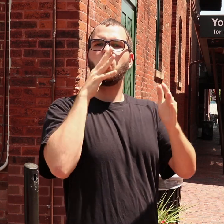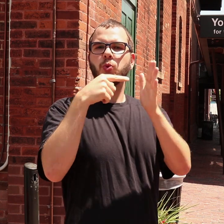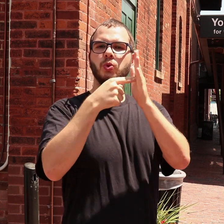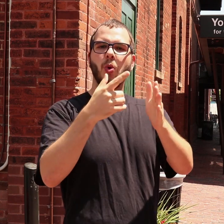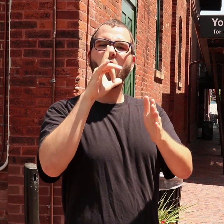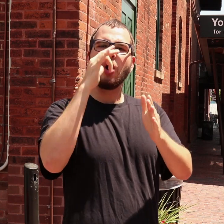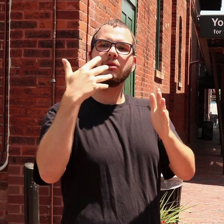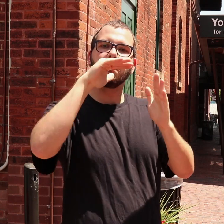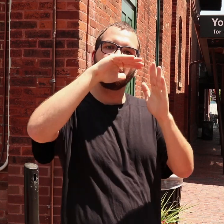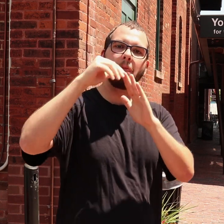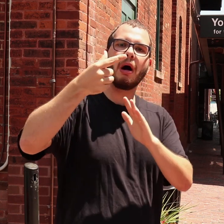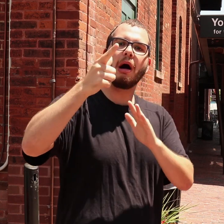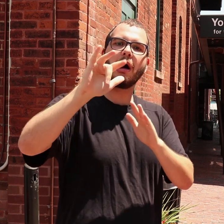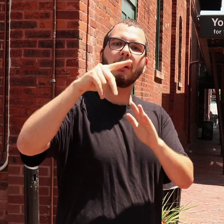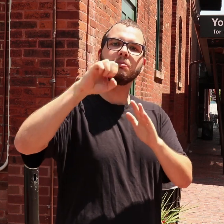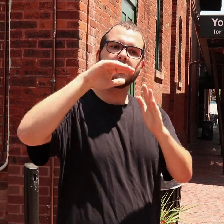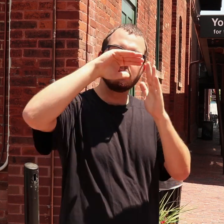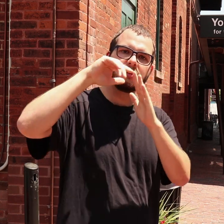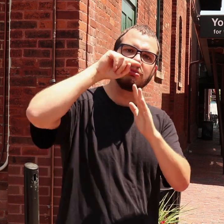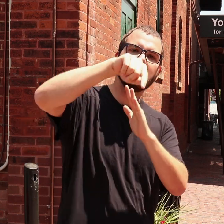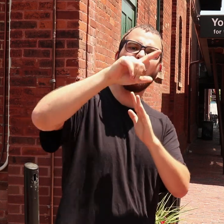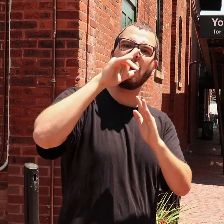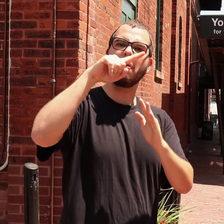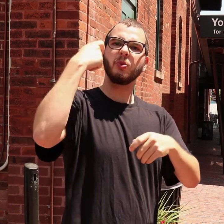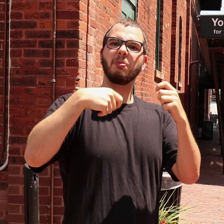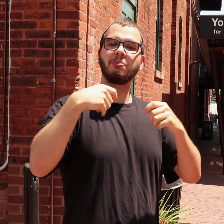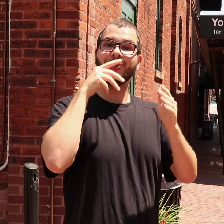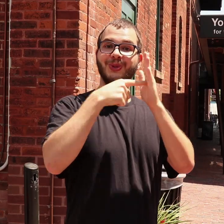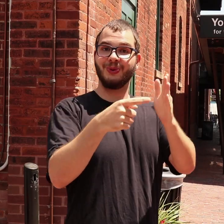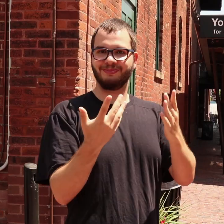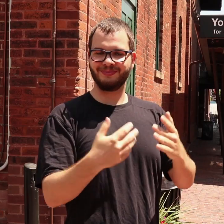Now we will take a glimpse into "The Black Drum." Let's check it out!